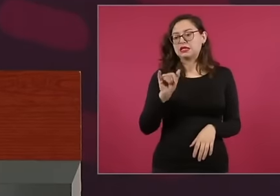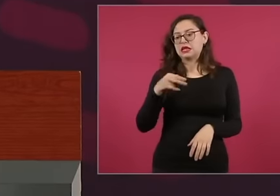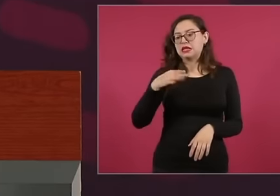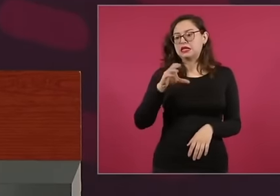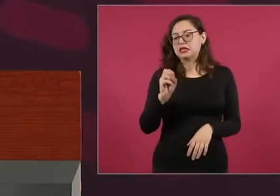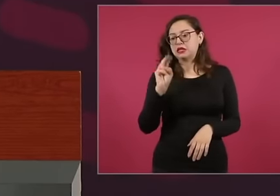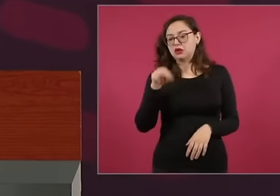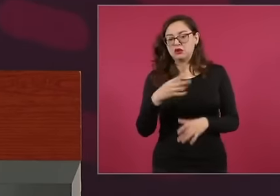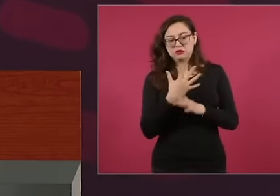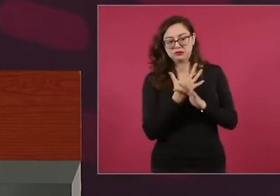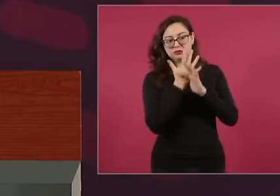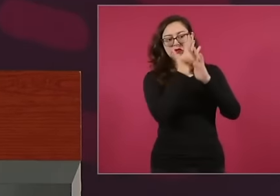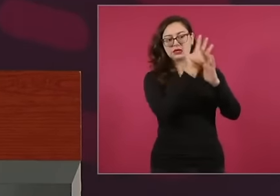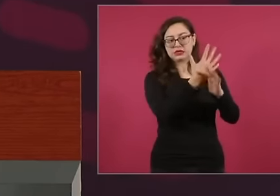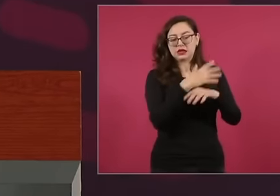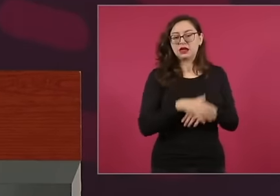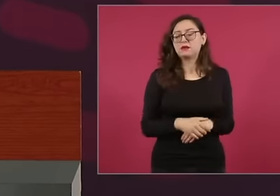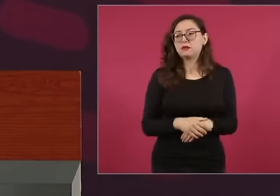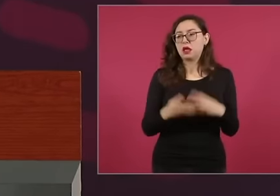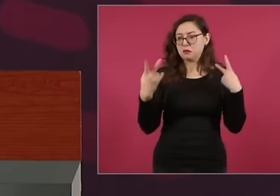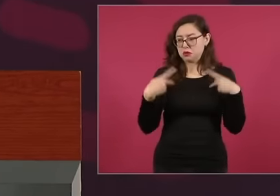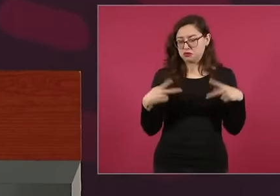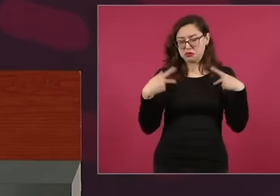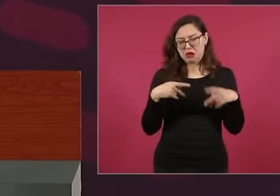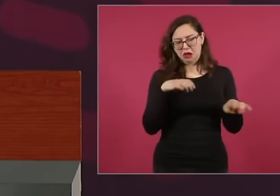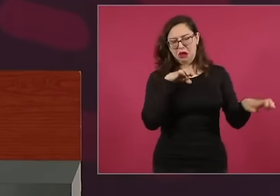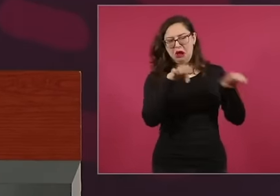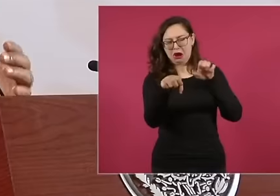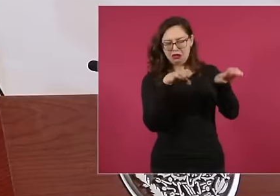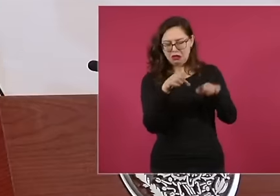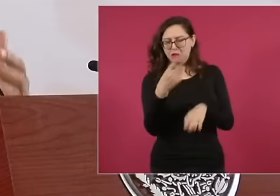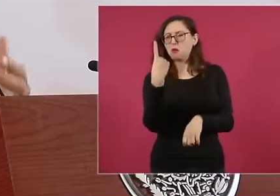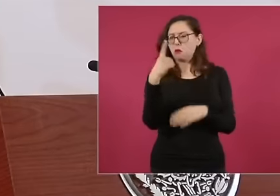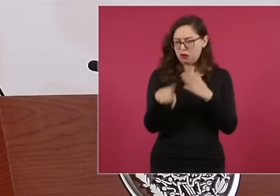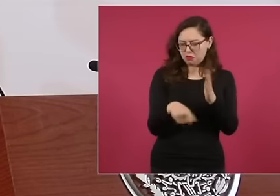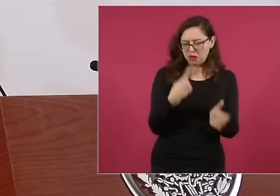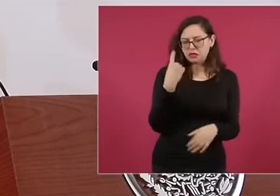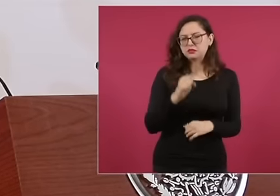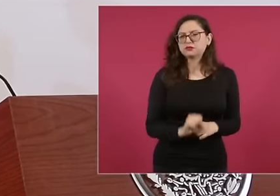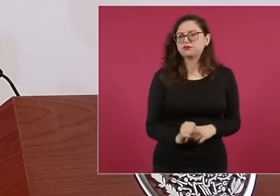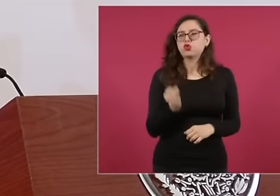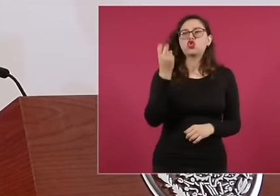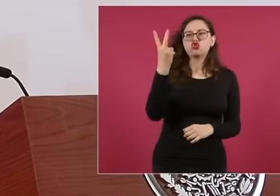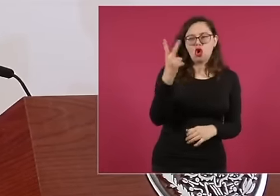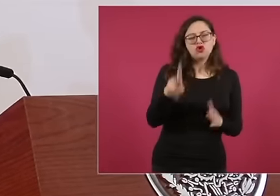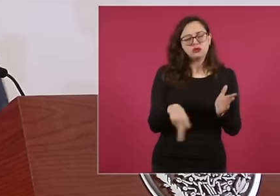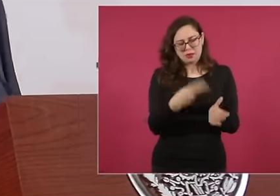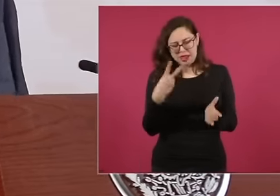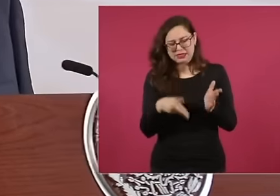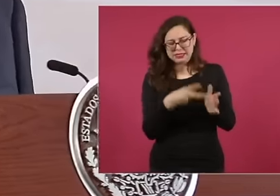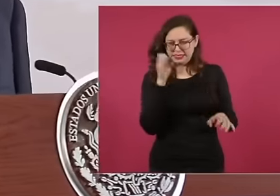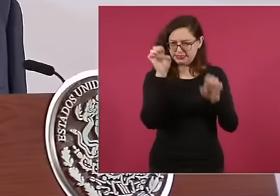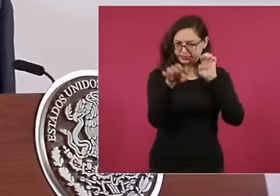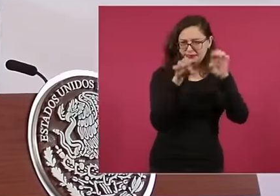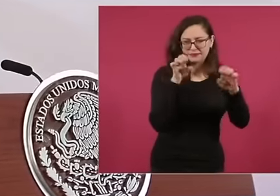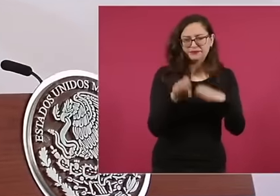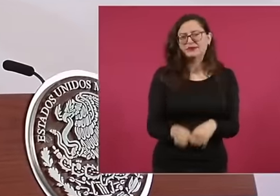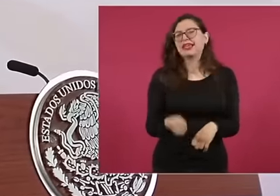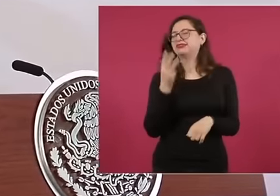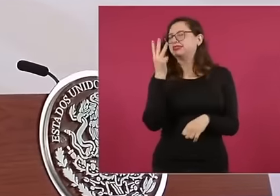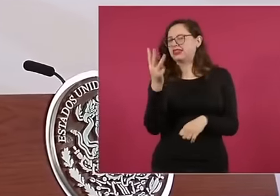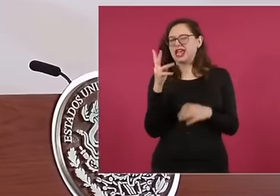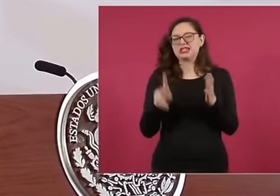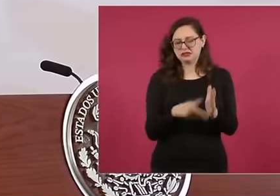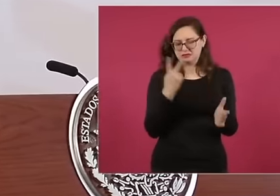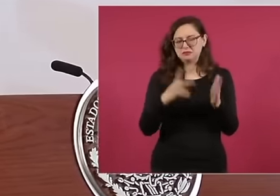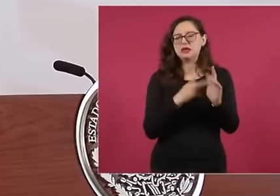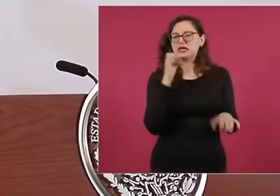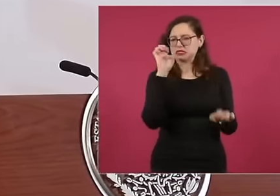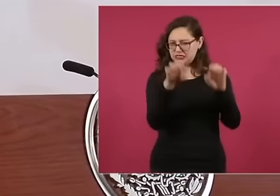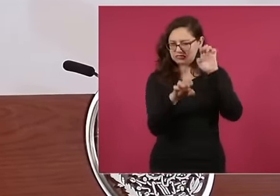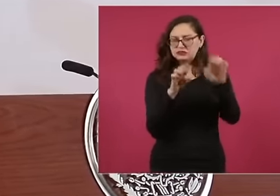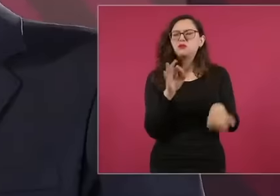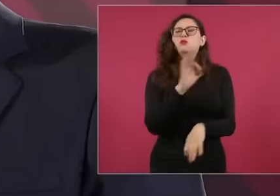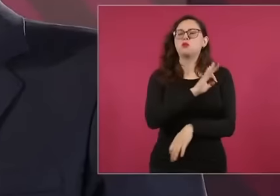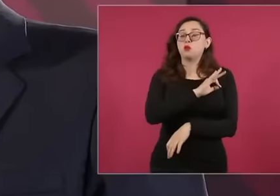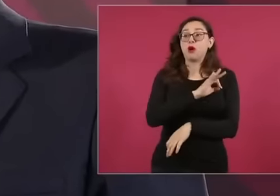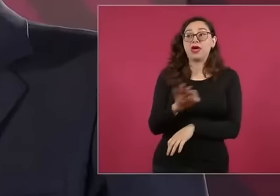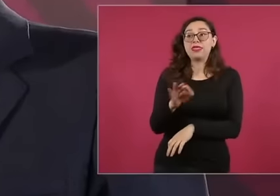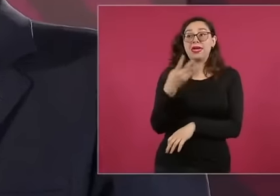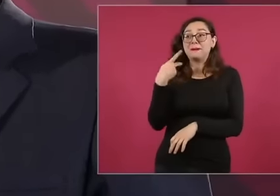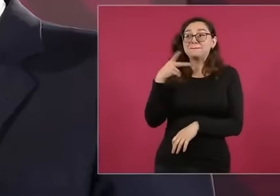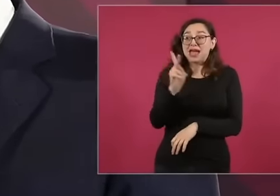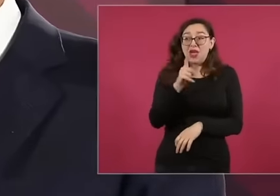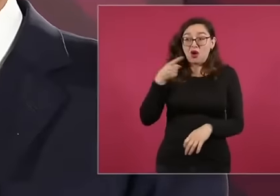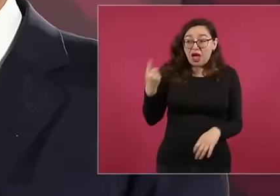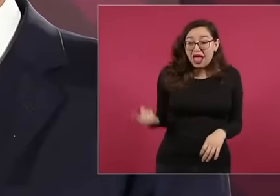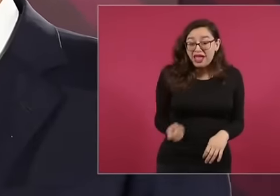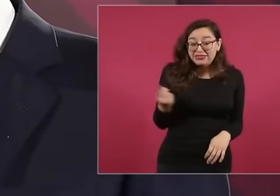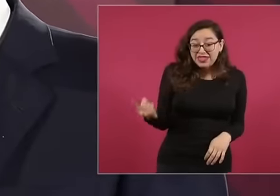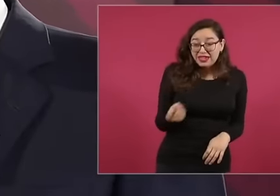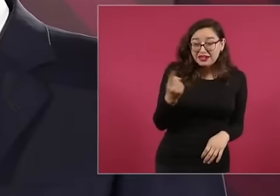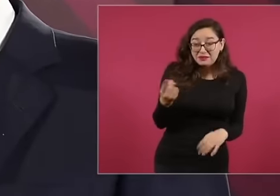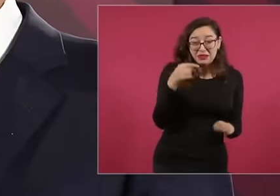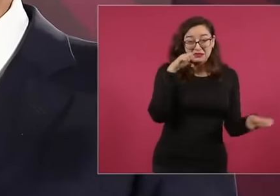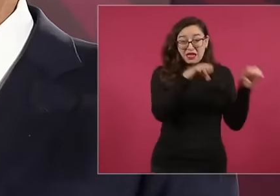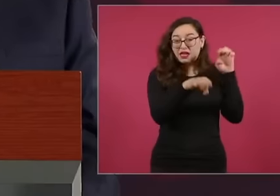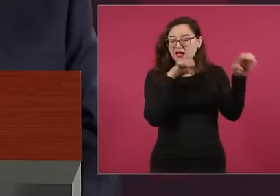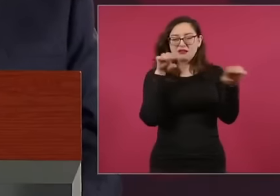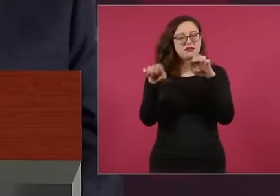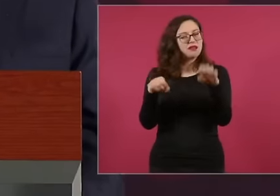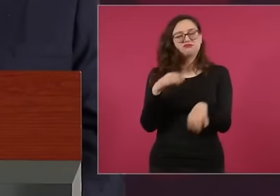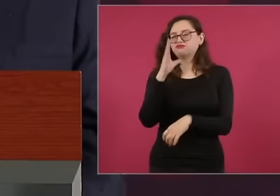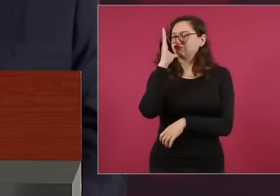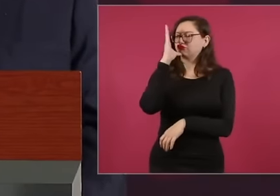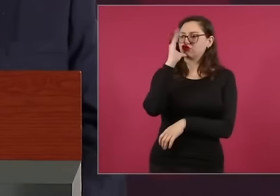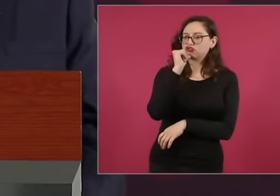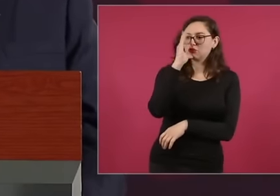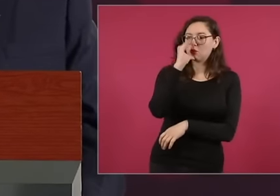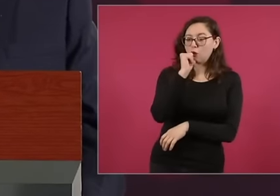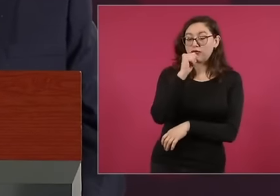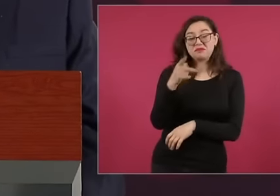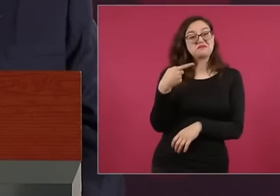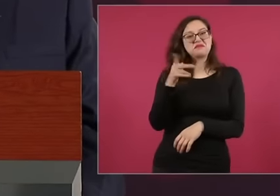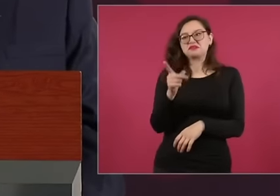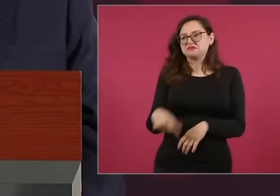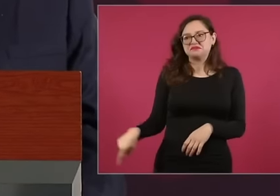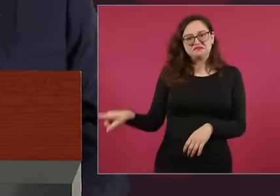all your life. but they continue clinging to the same thing and the other characteristic of the very